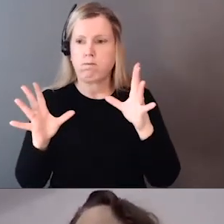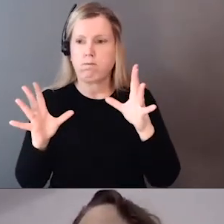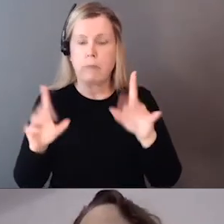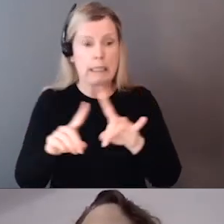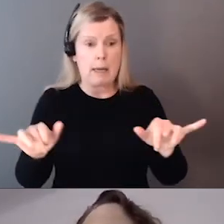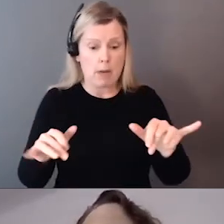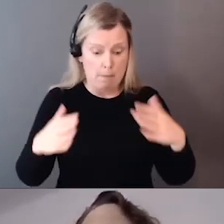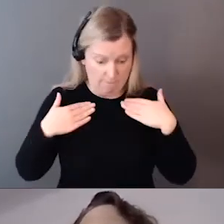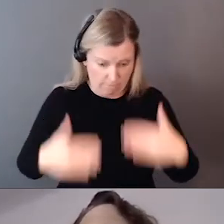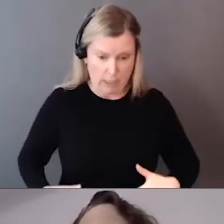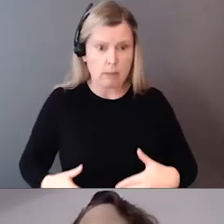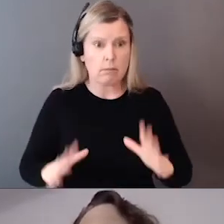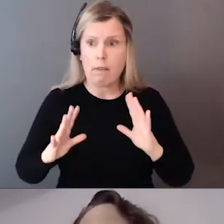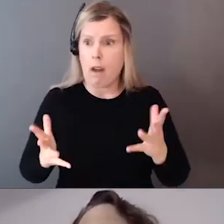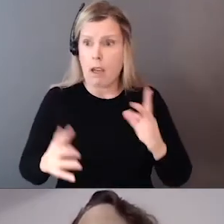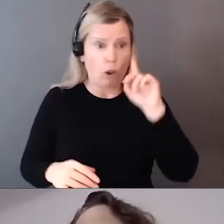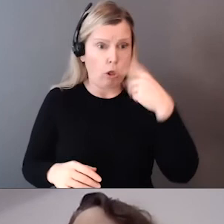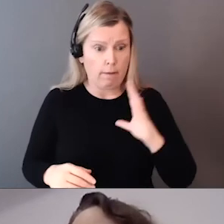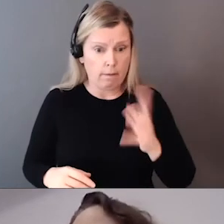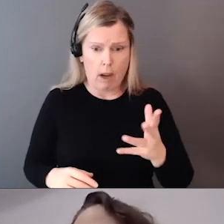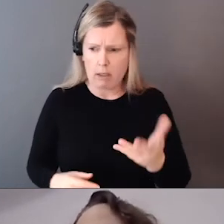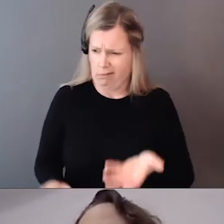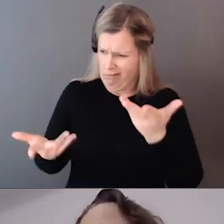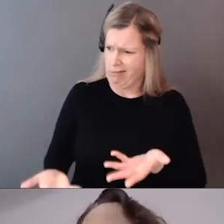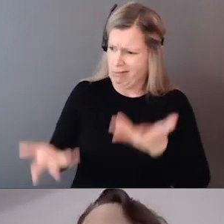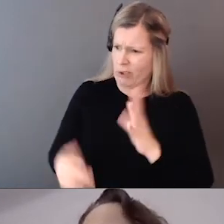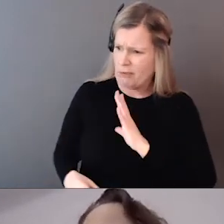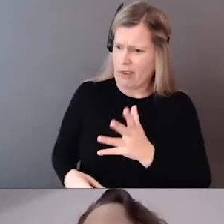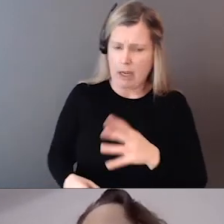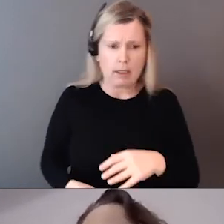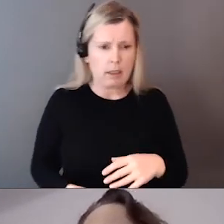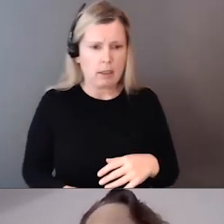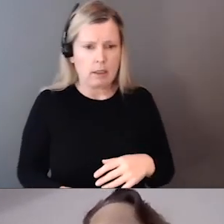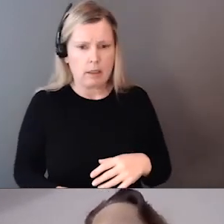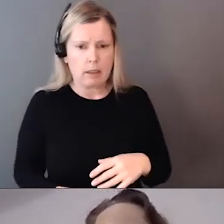sick. So, for instance, someone might be involved in intense social and physical activity and